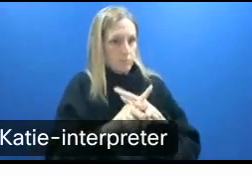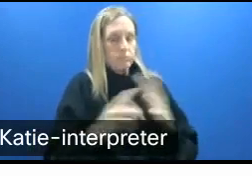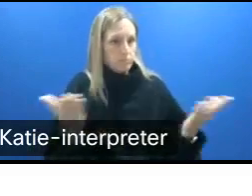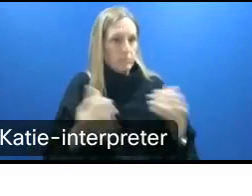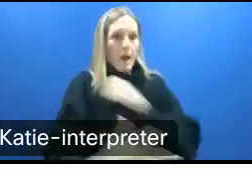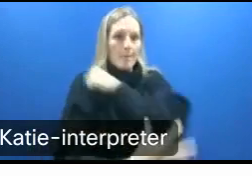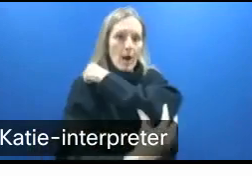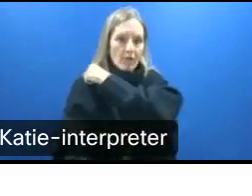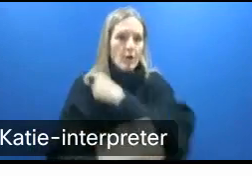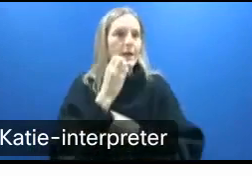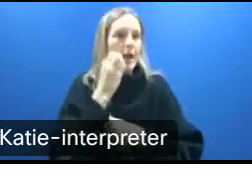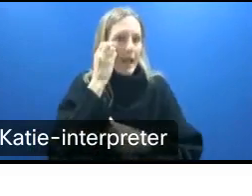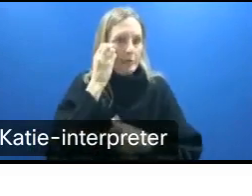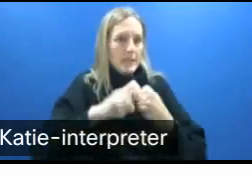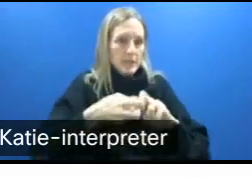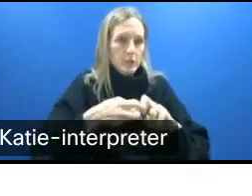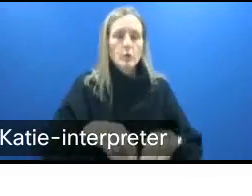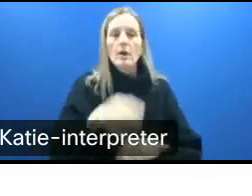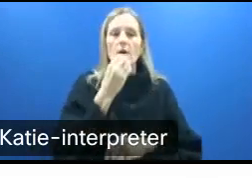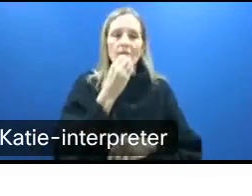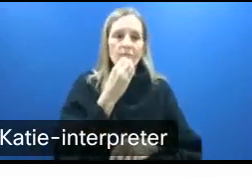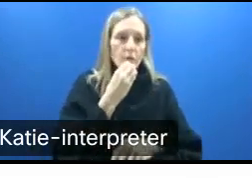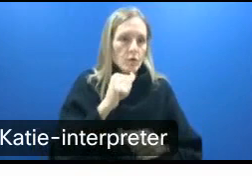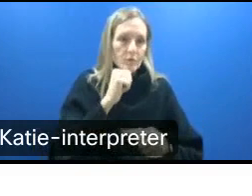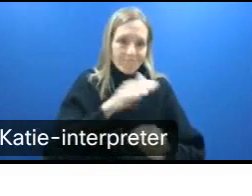Food insecurity, access to health care resources.